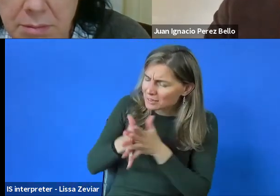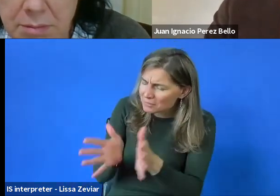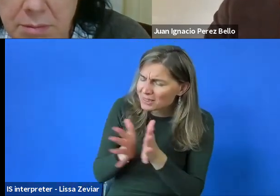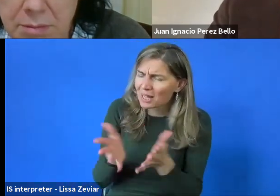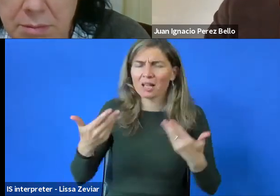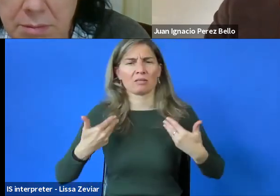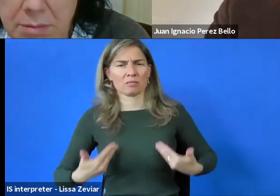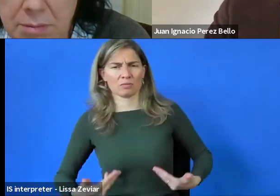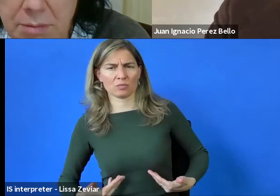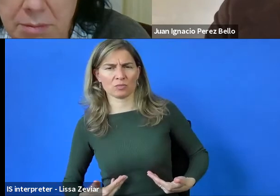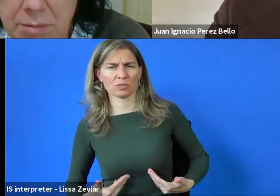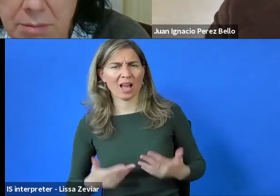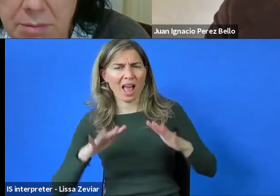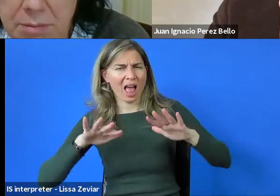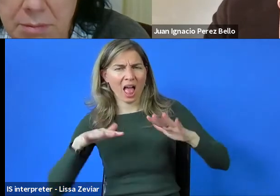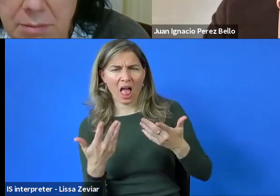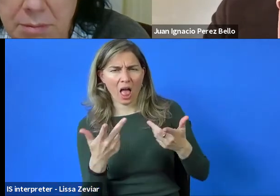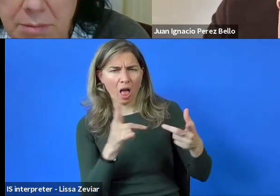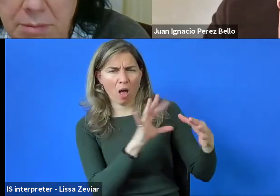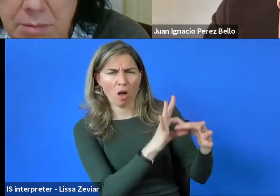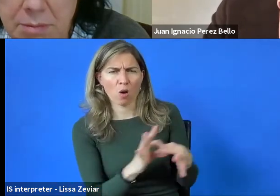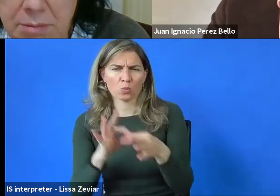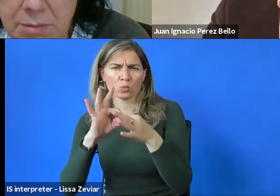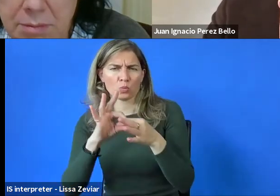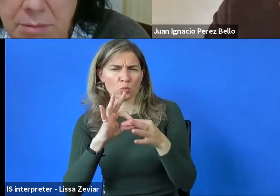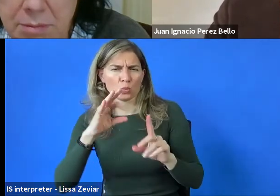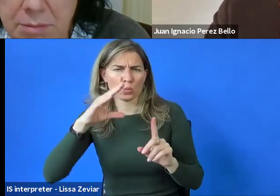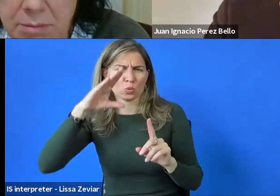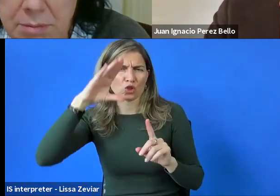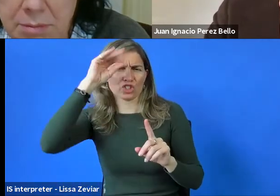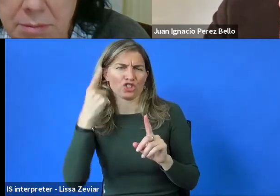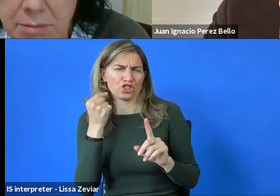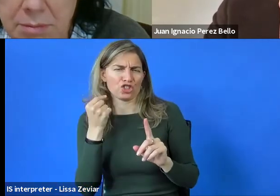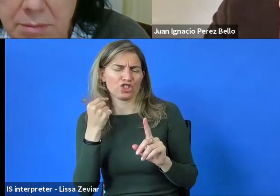there is a gender dimension connected to the violations of rights described.